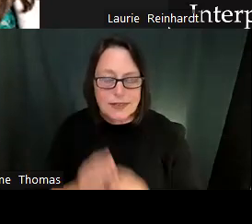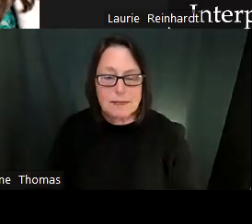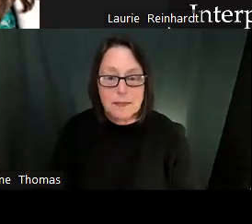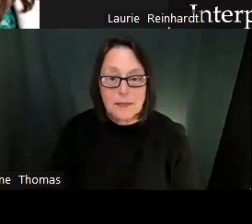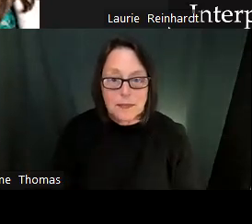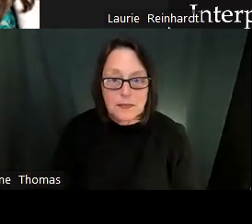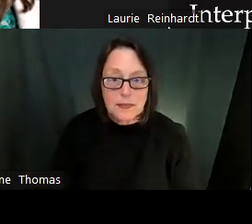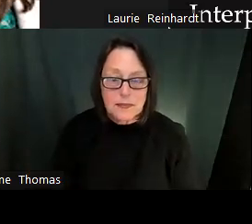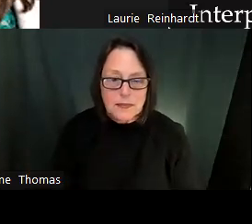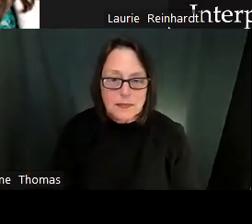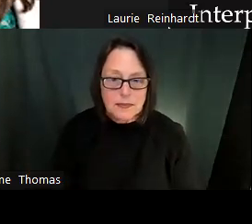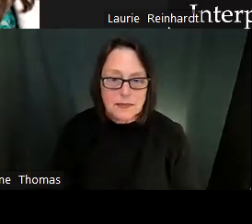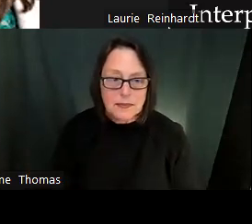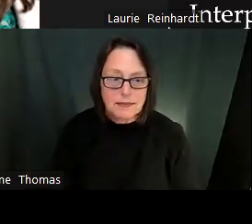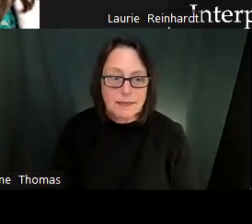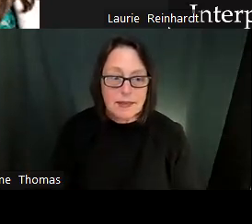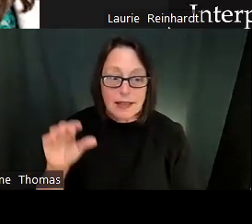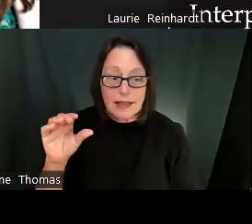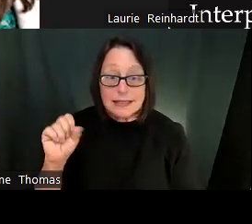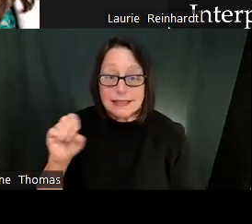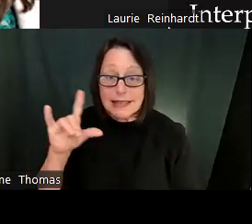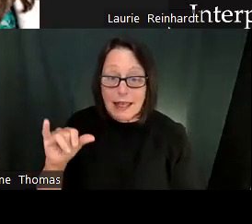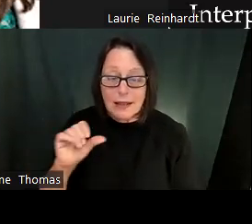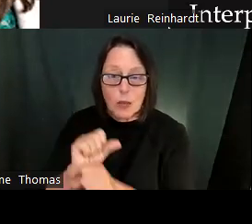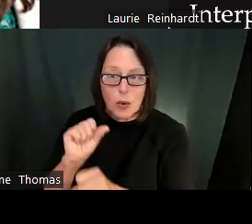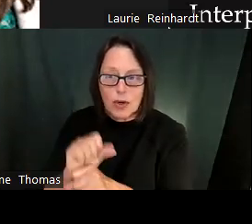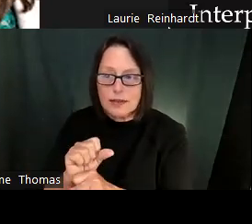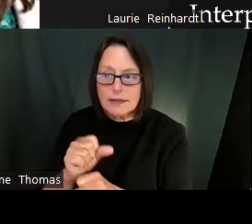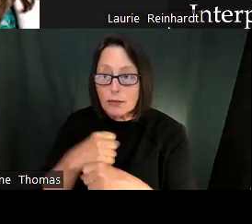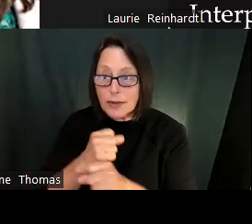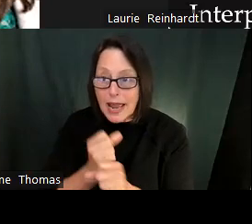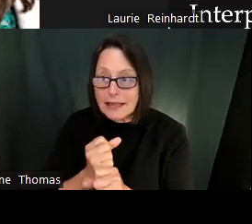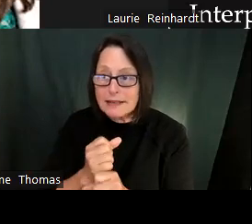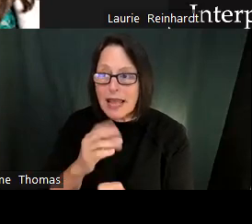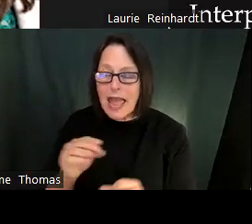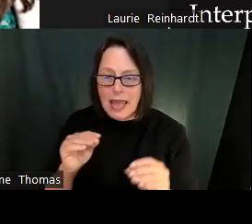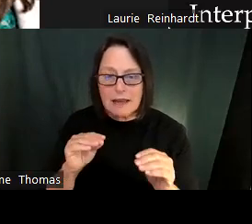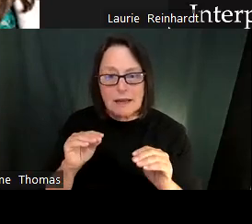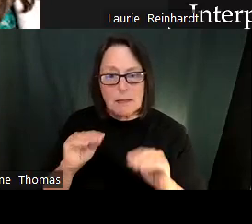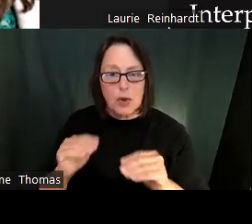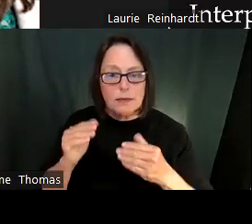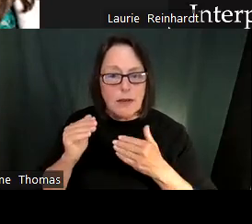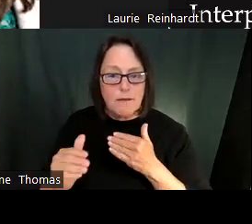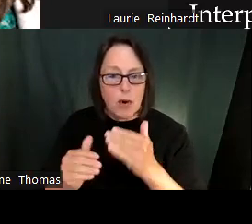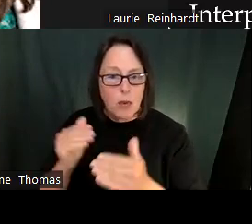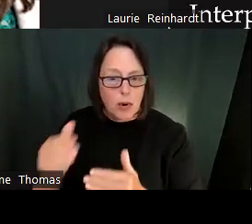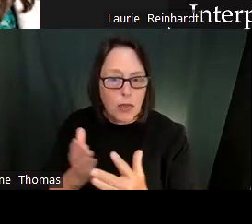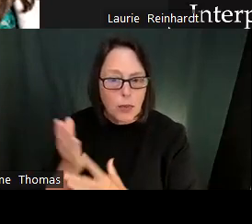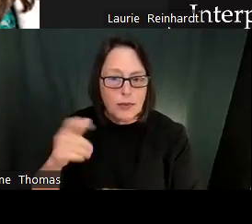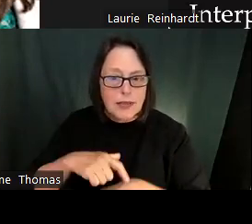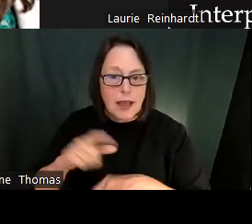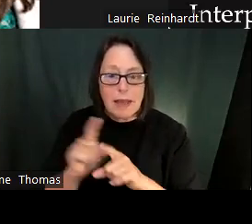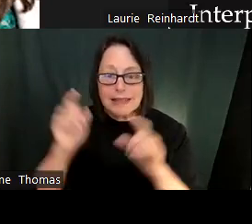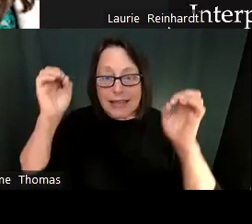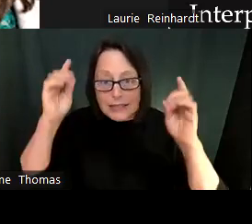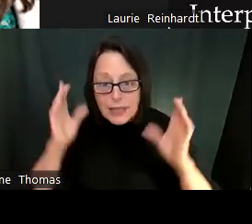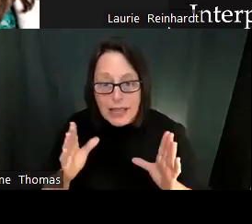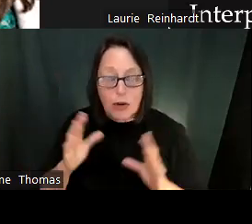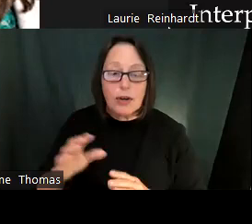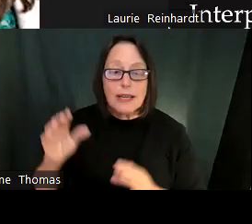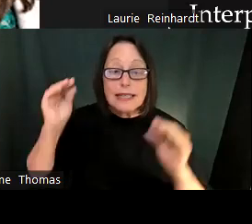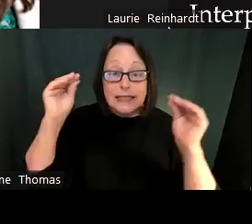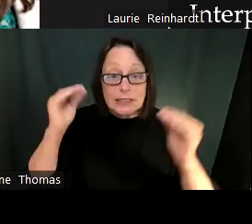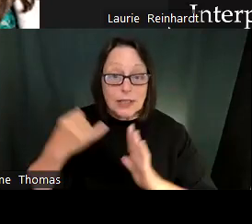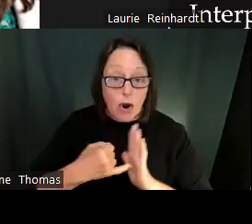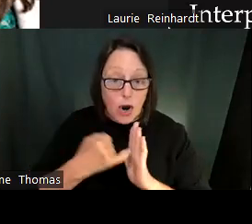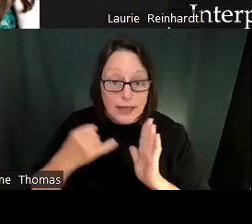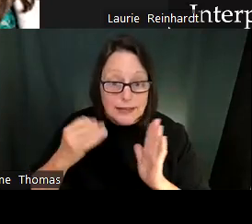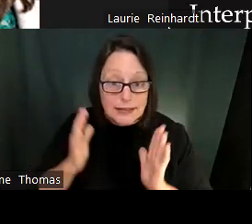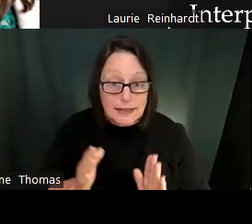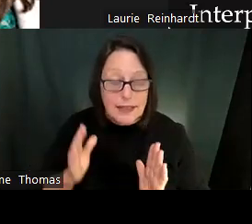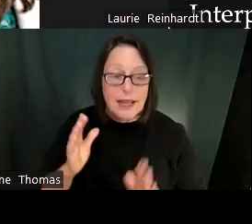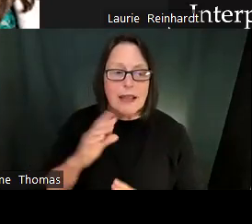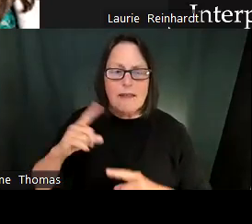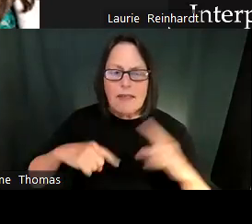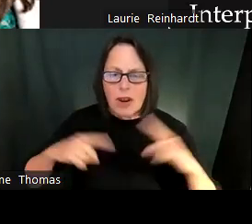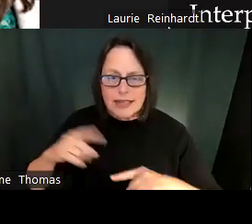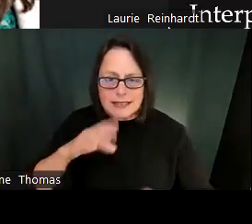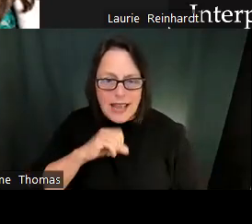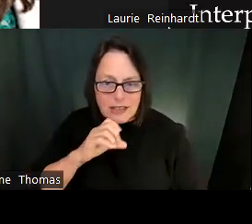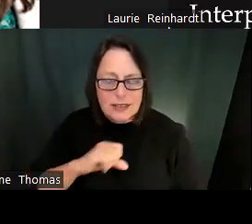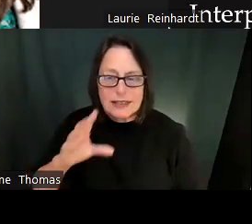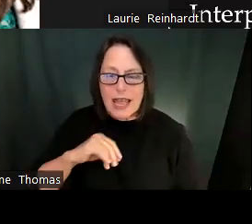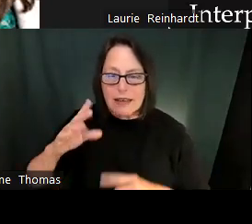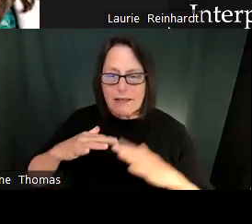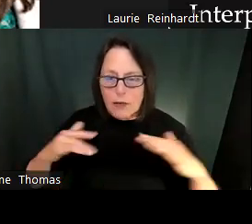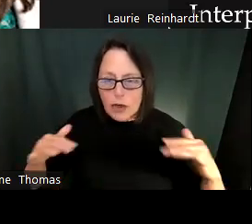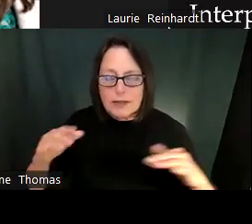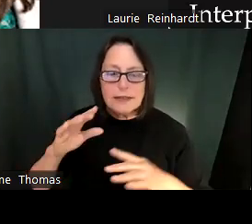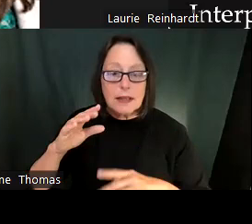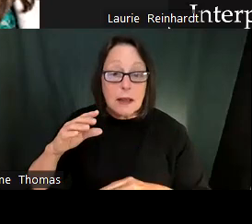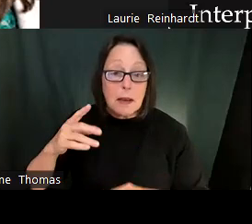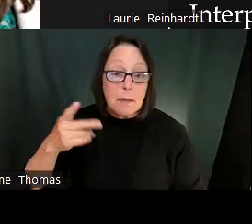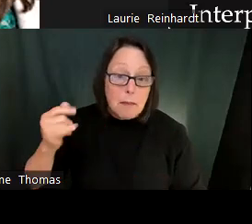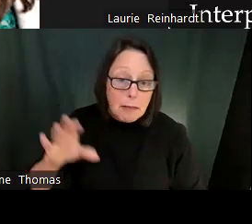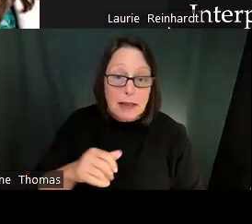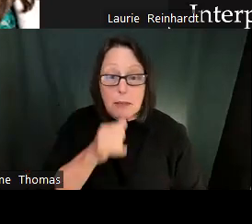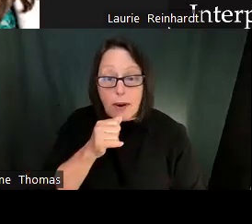And completed the Creative Dance Center Summer Dance Institute for Teachers.